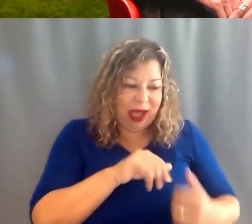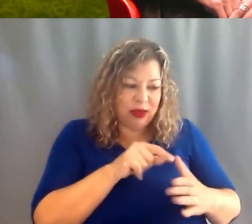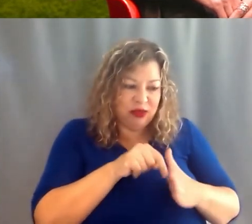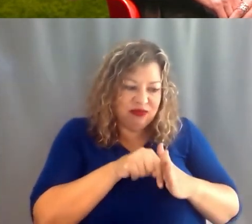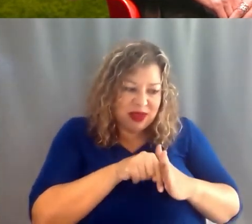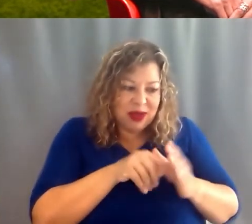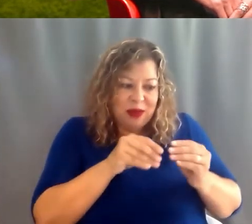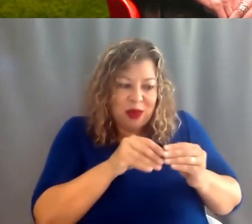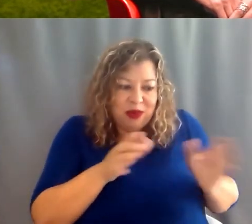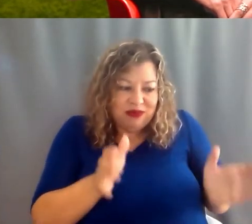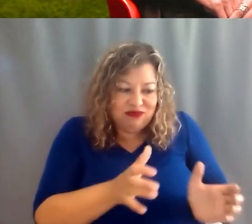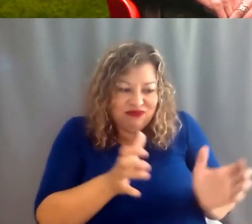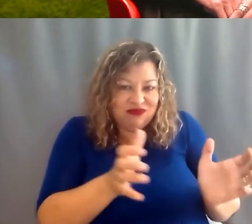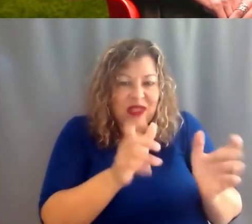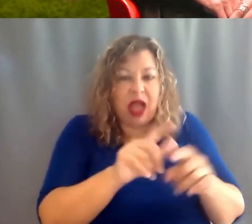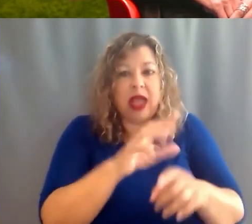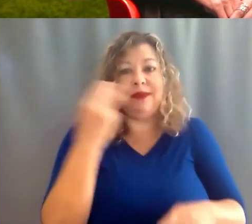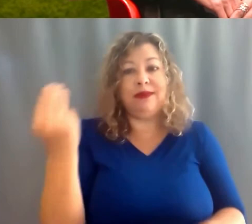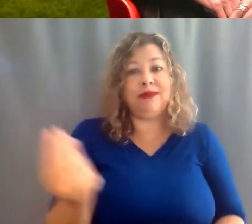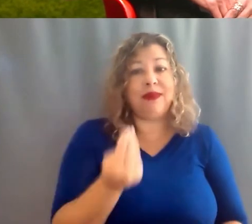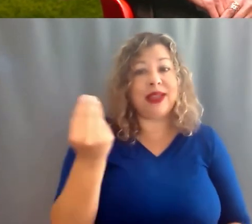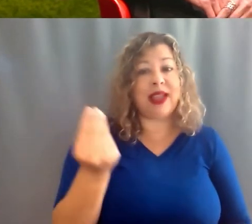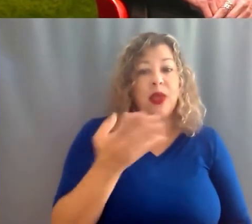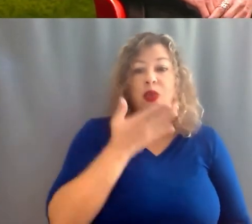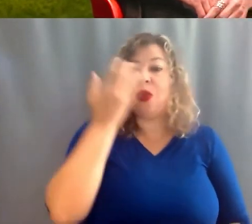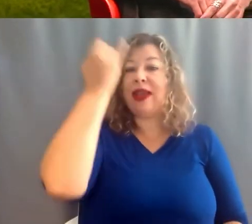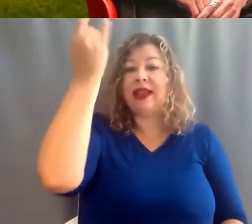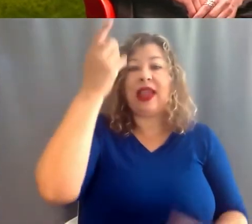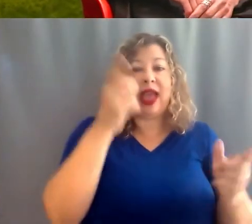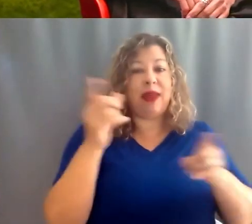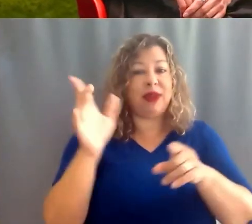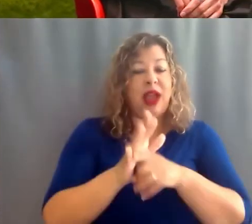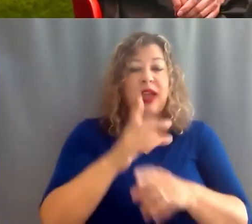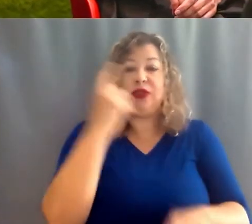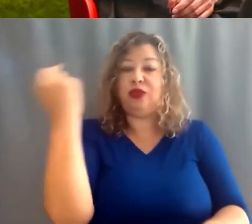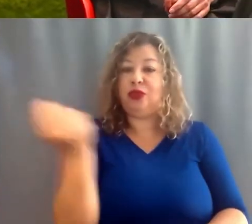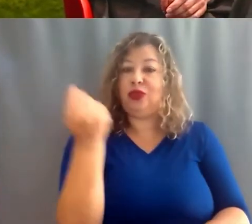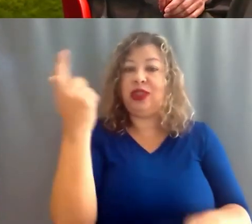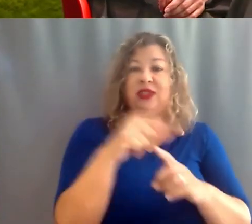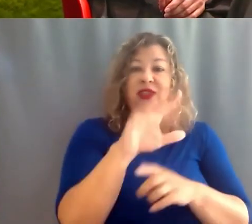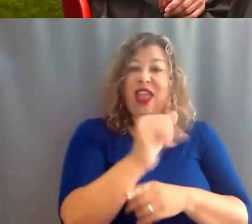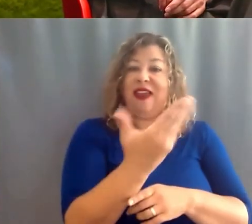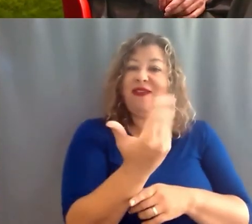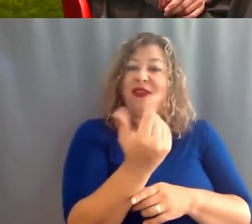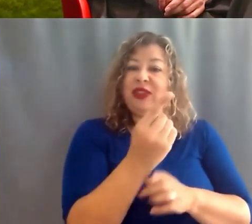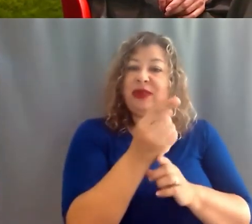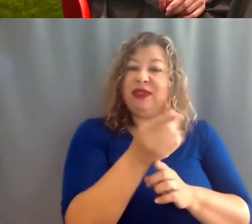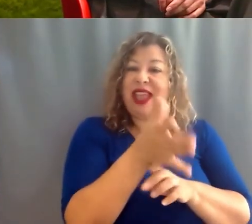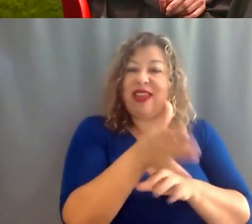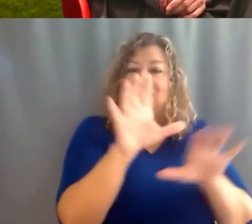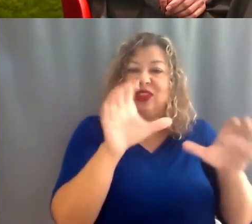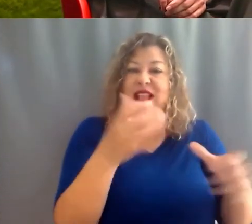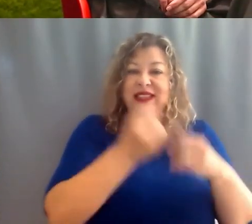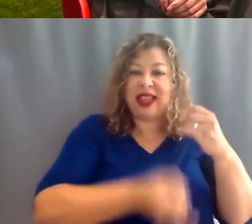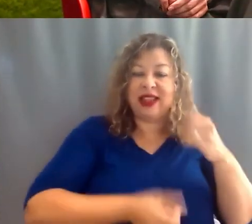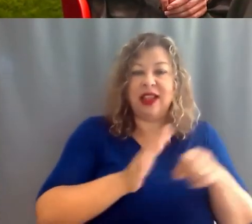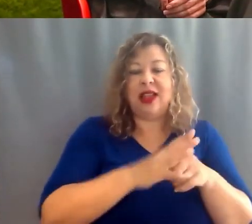But it also means on Monday I have no idea what is gonna happen on Tuesday until the 15 minutes after class ends Monday. I start prepping.